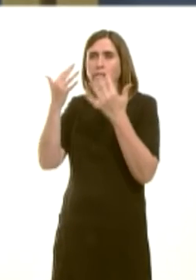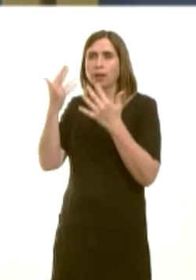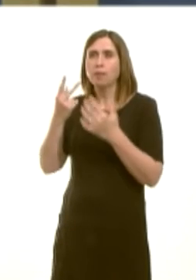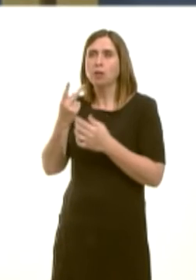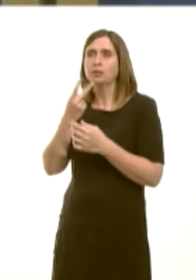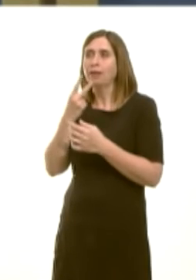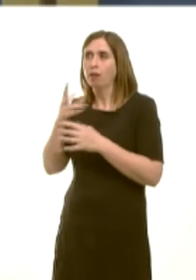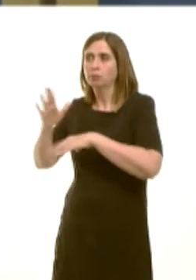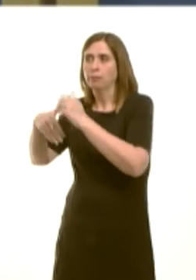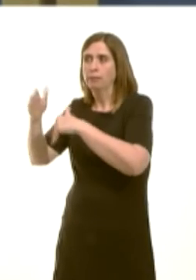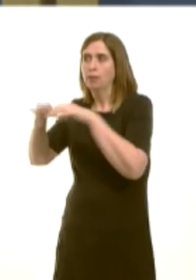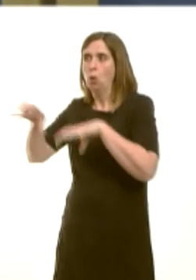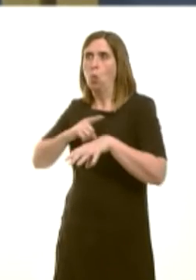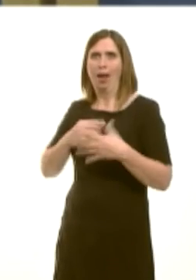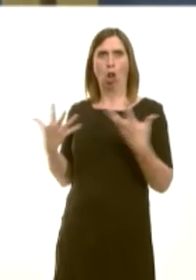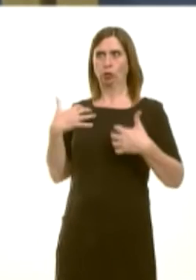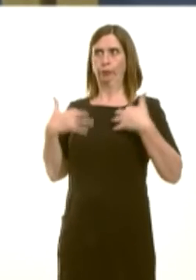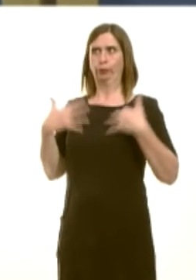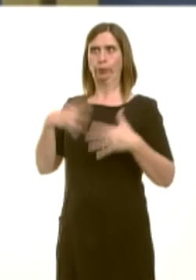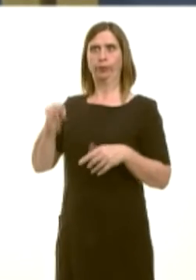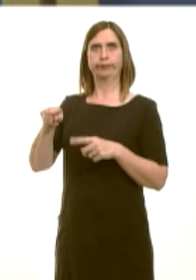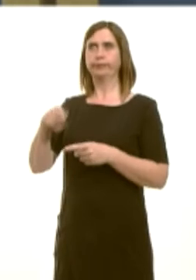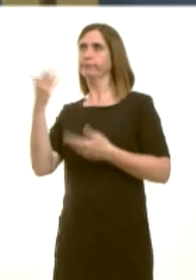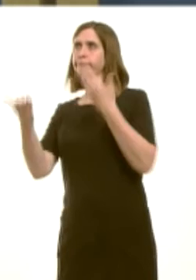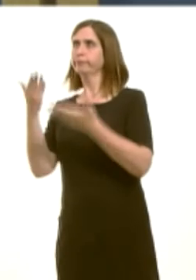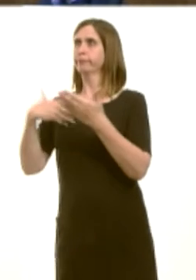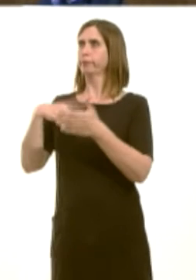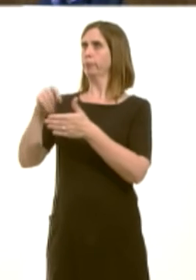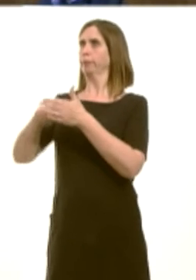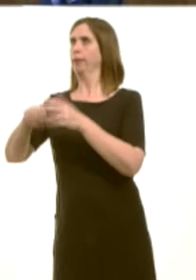due to the interest and demand. Itís also worth pointing out that any new, fully mutual